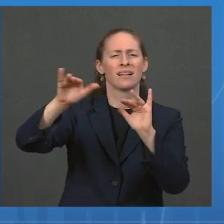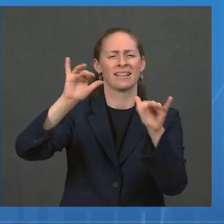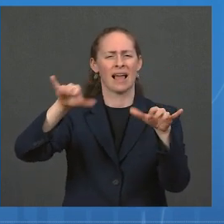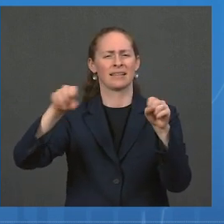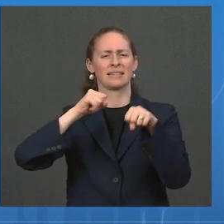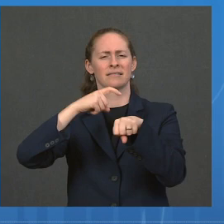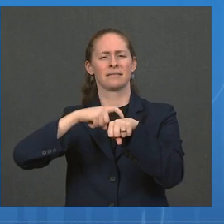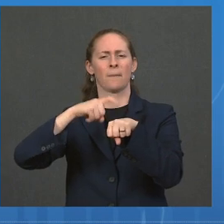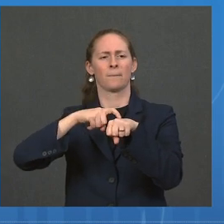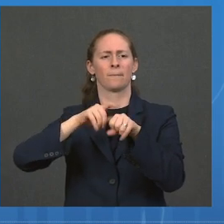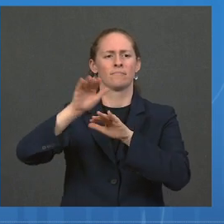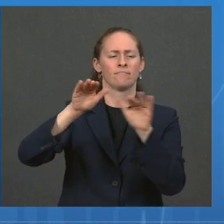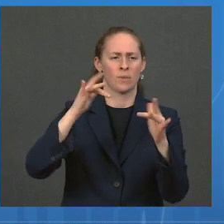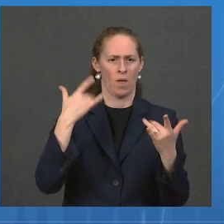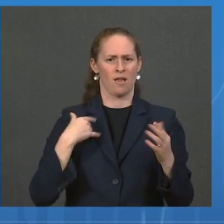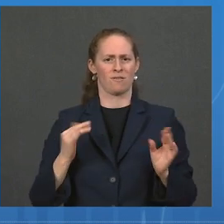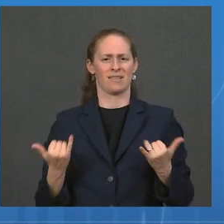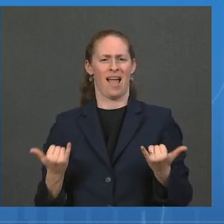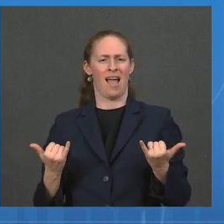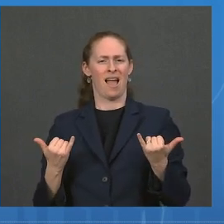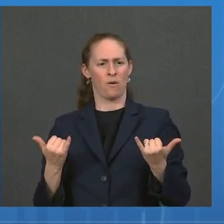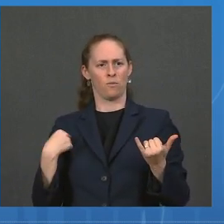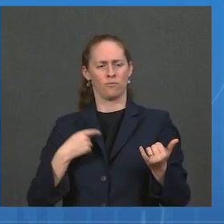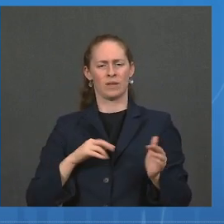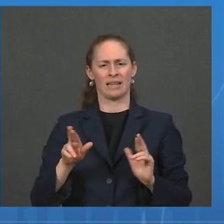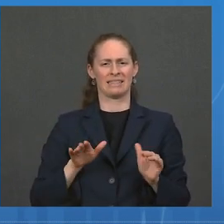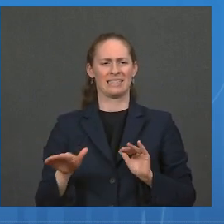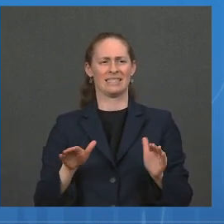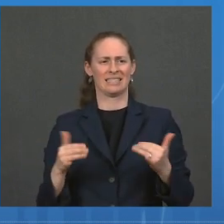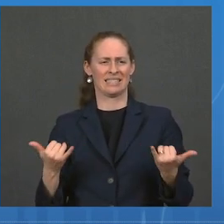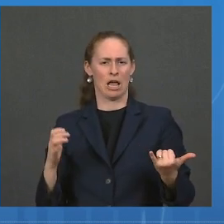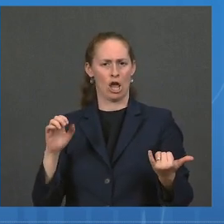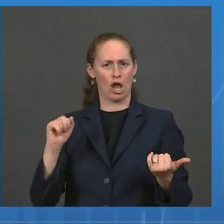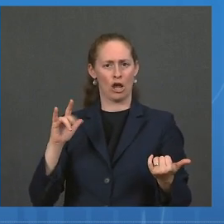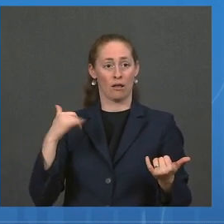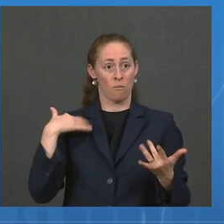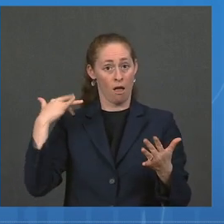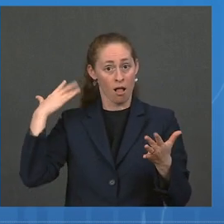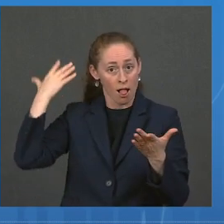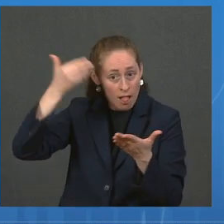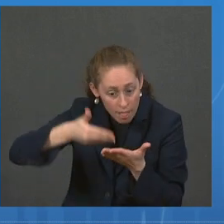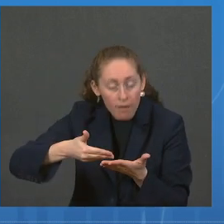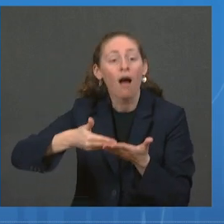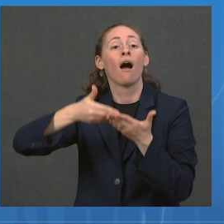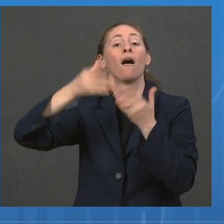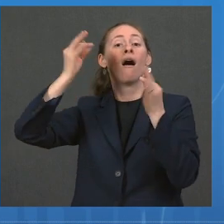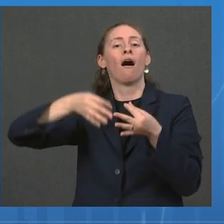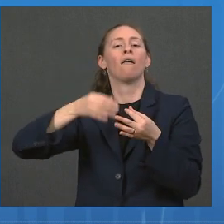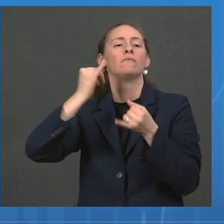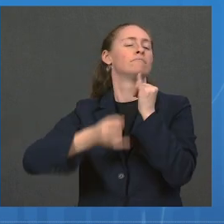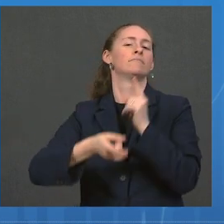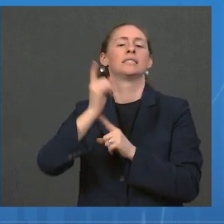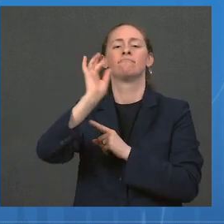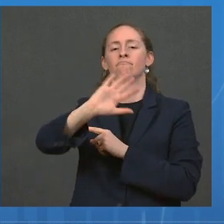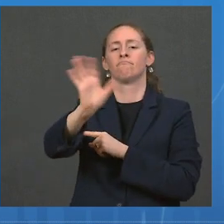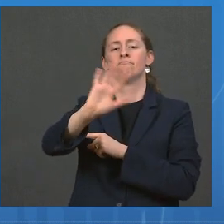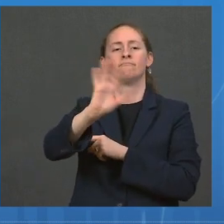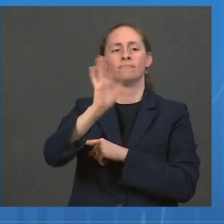why this planning has to start so early. It can't wait until a final decision is rendered, although that final decision is clearly up